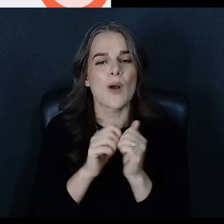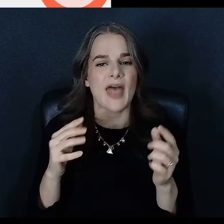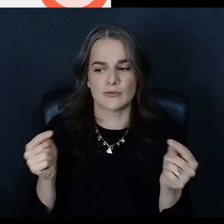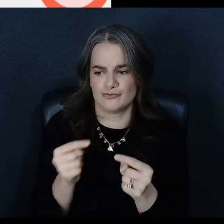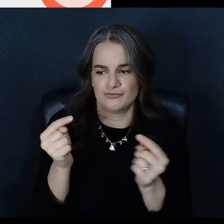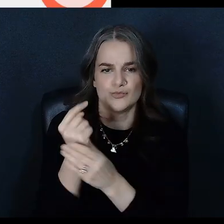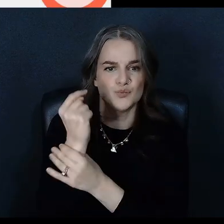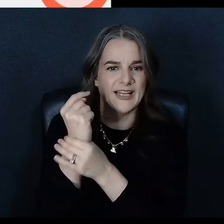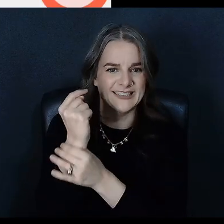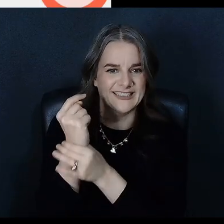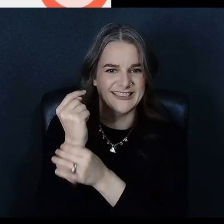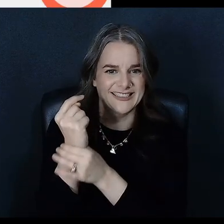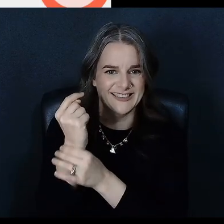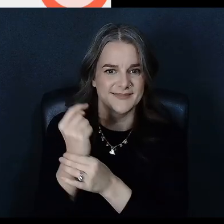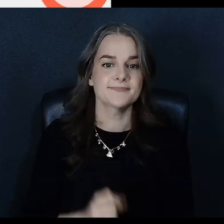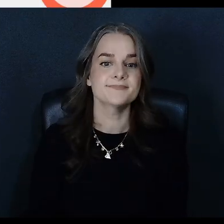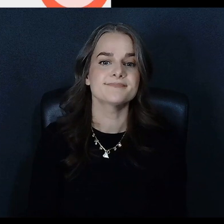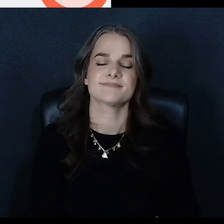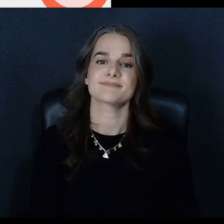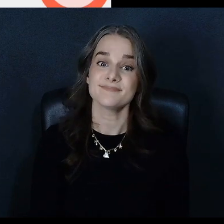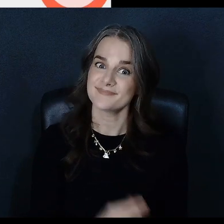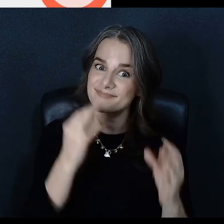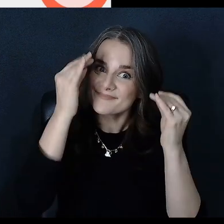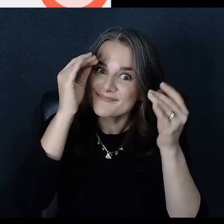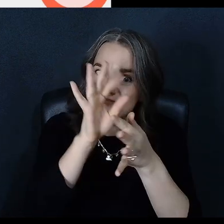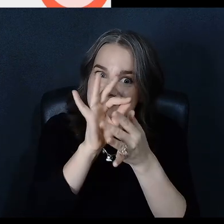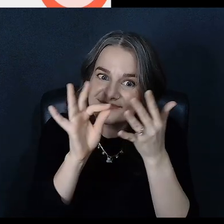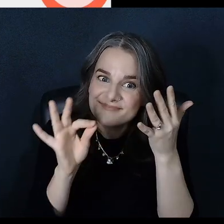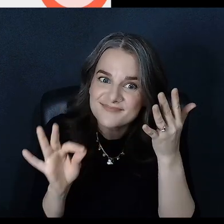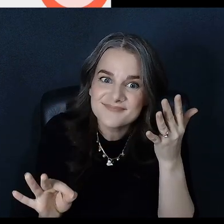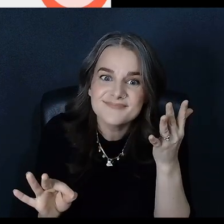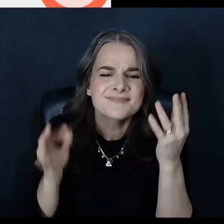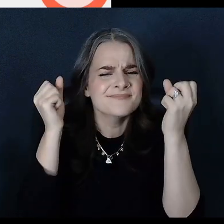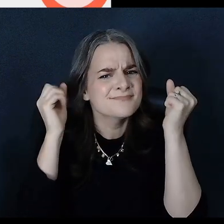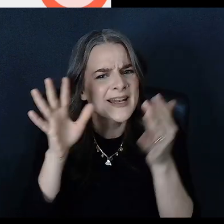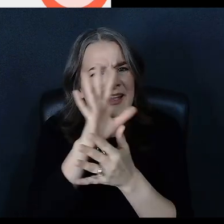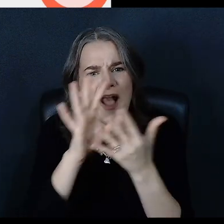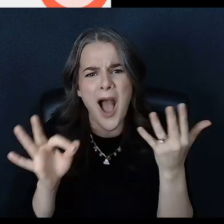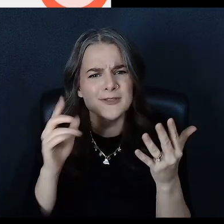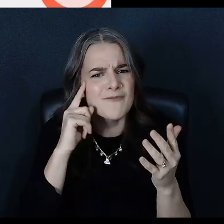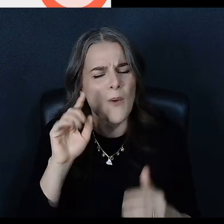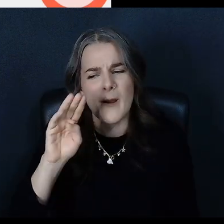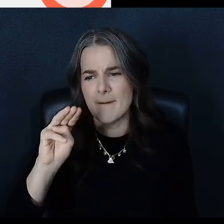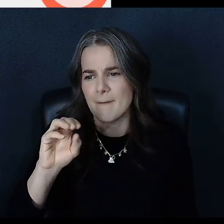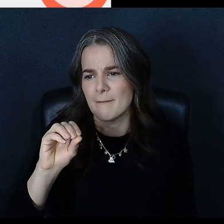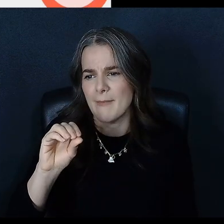So thinking of different options, so many options out there for mice, so many for mouse alternatives.